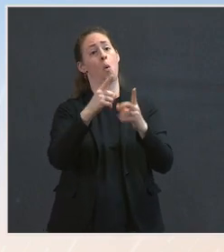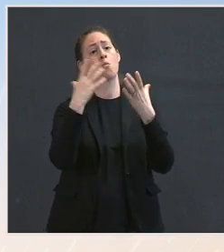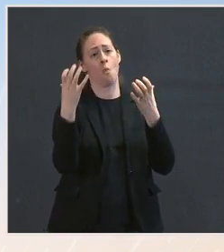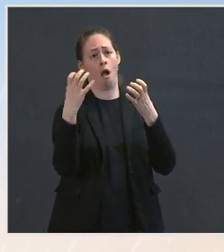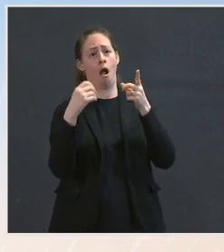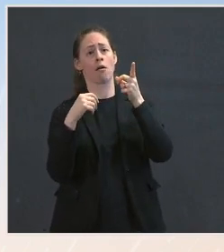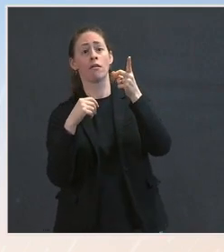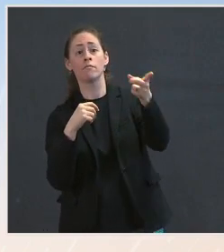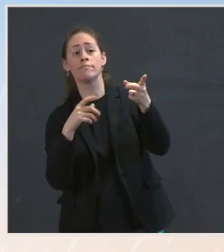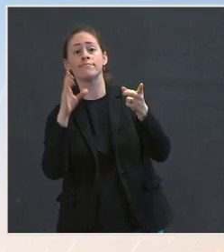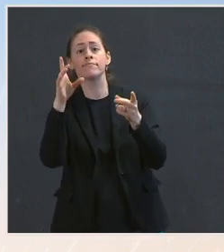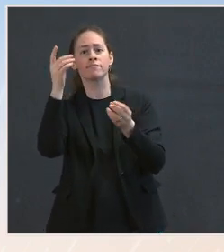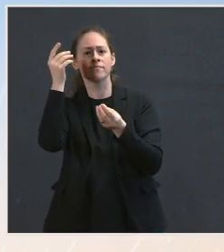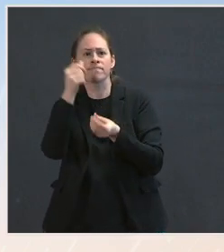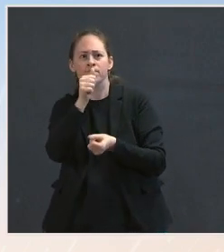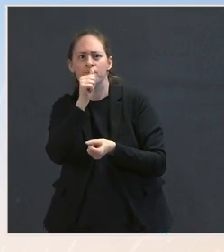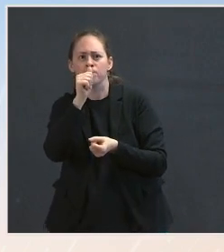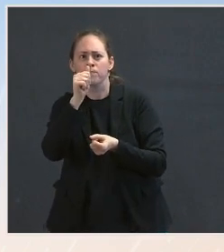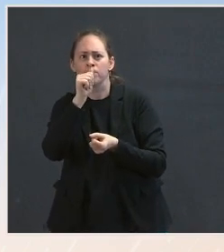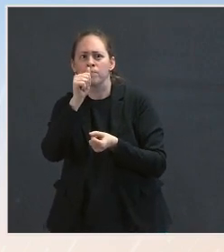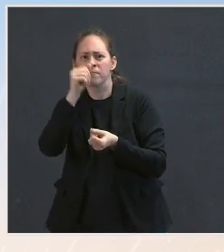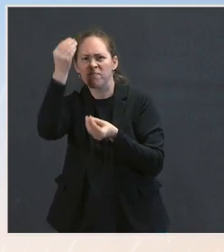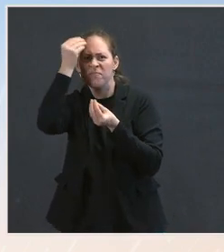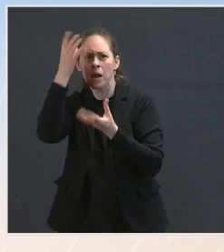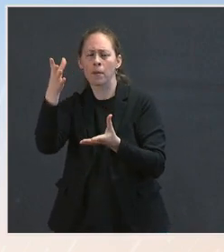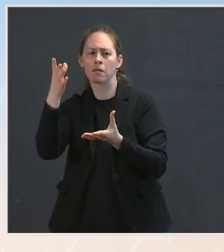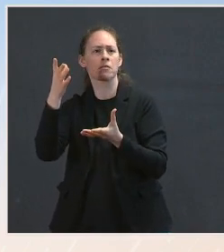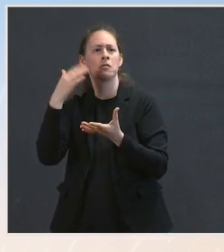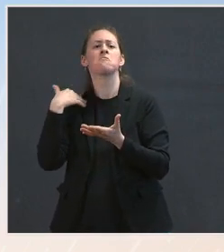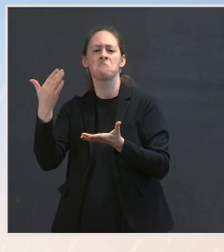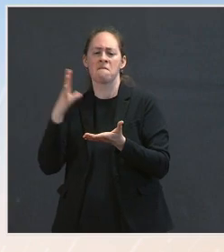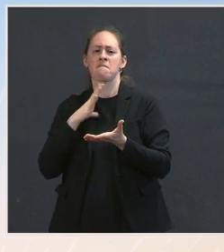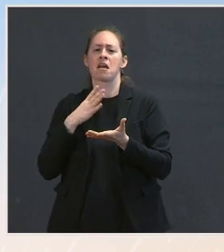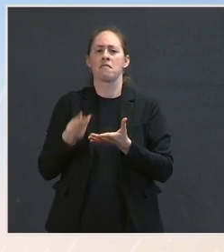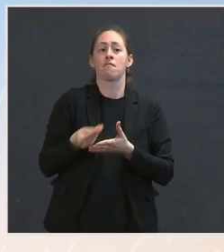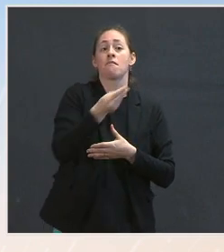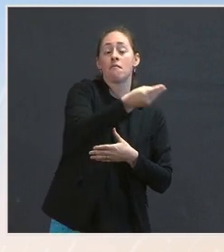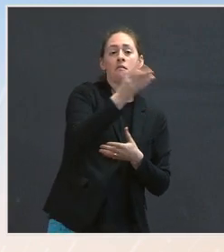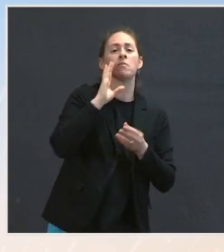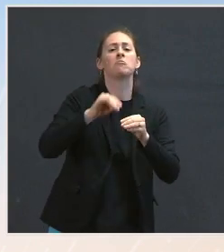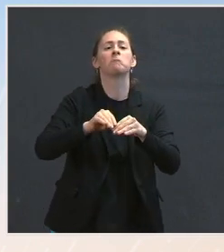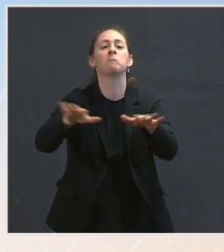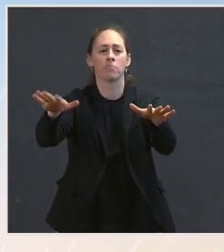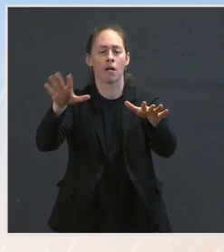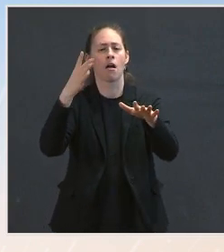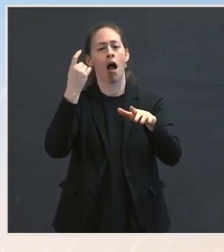and not from the White House. And, of course, our administration is focused on recalibrating the relationship,